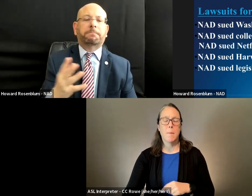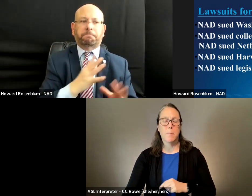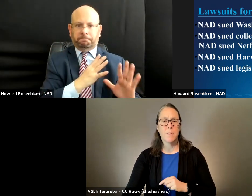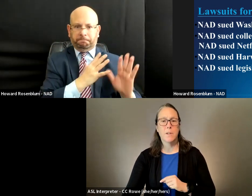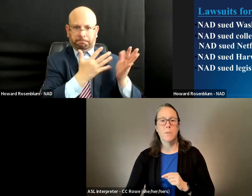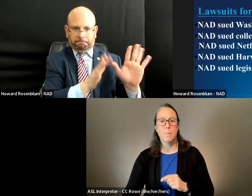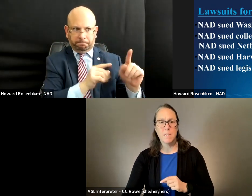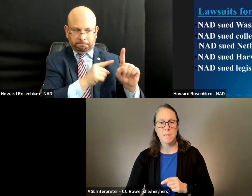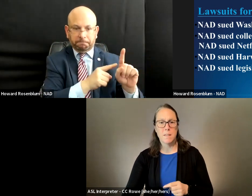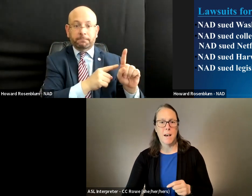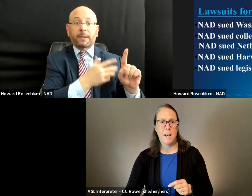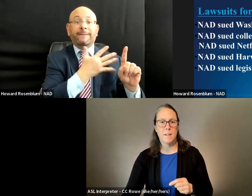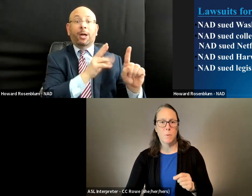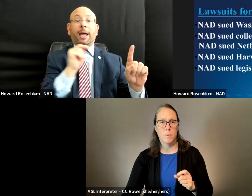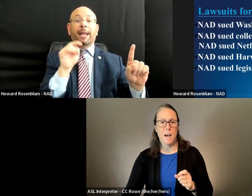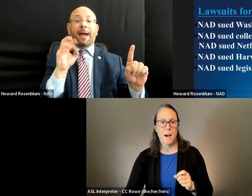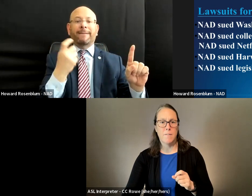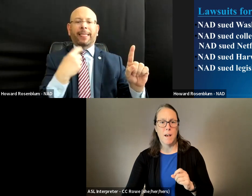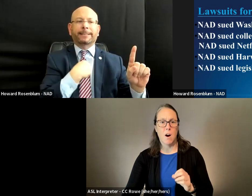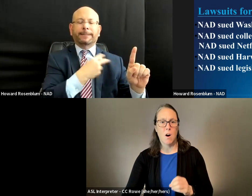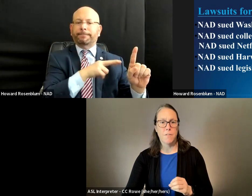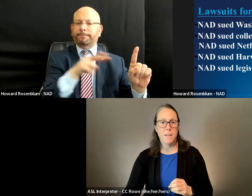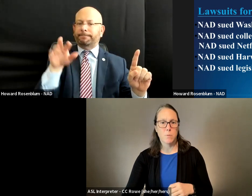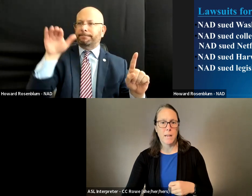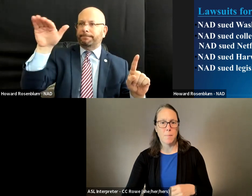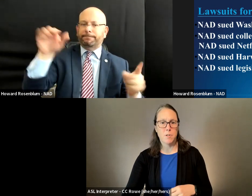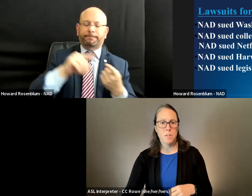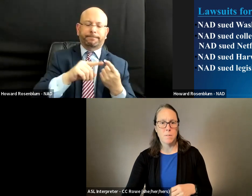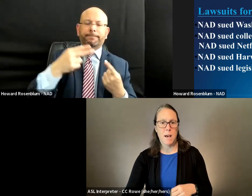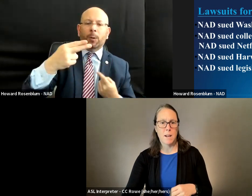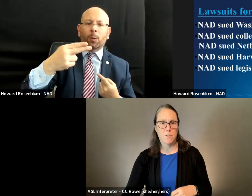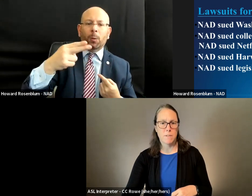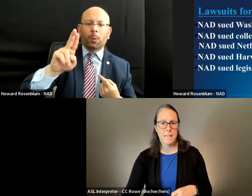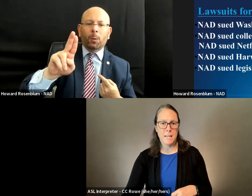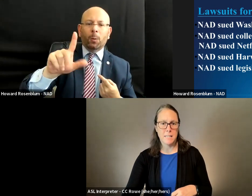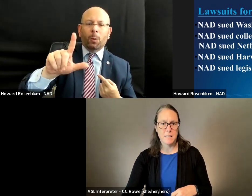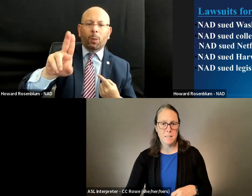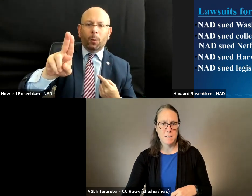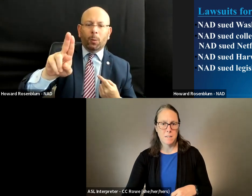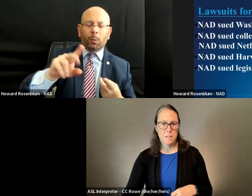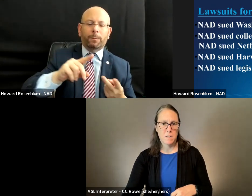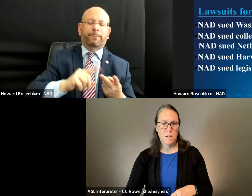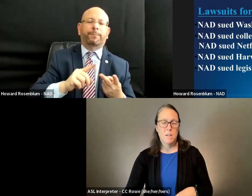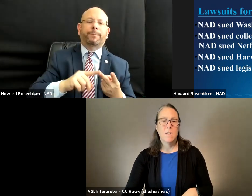today provide captioning and we knew this was not going to be a overnight solution. We came up with an